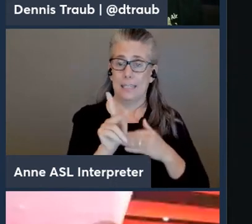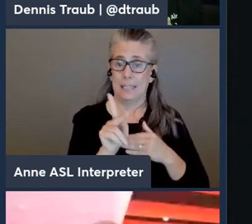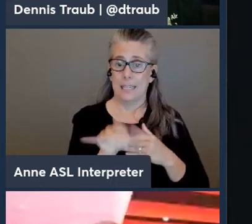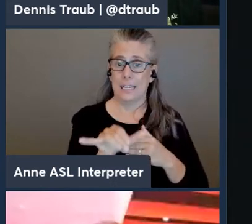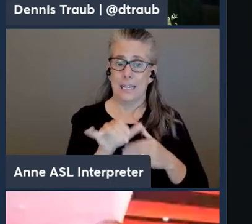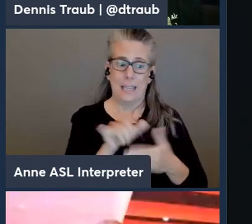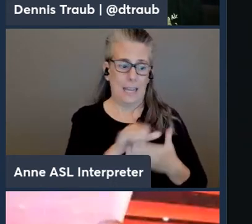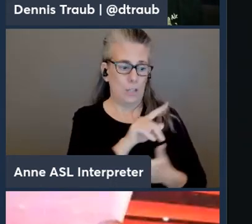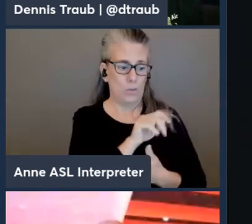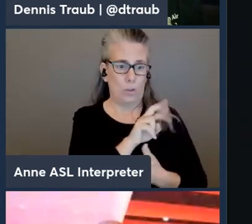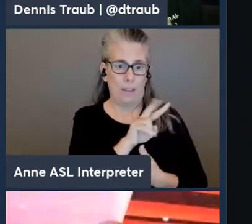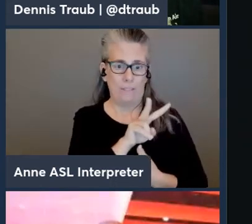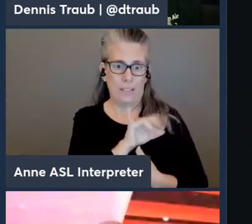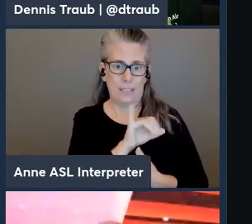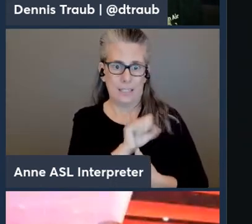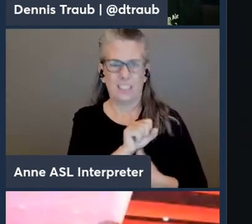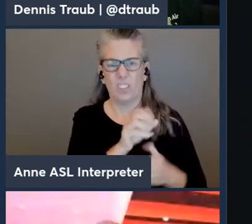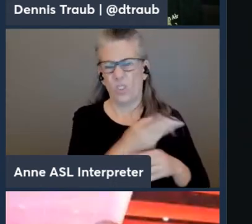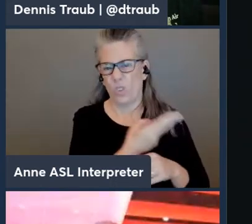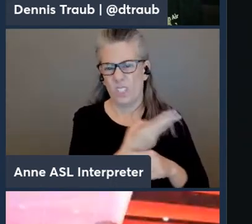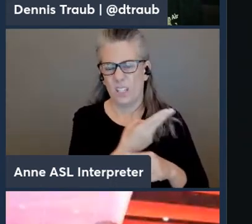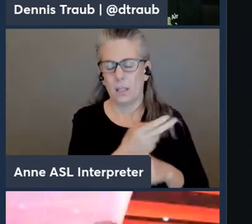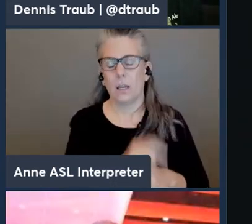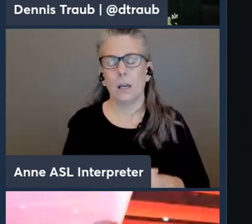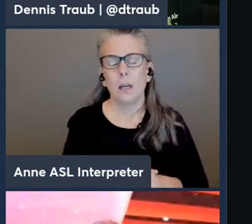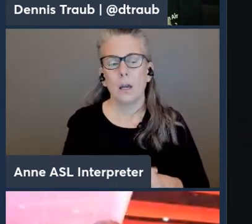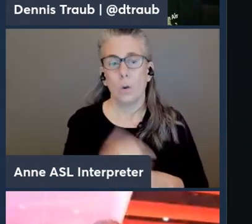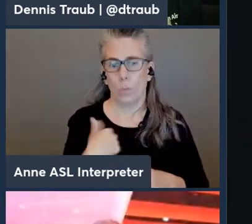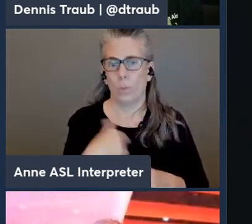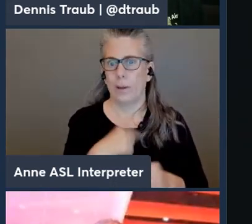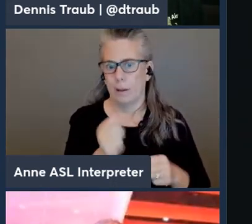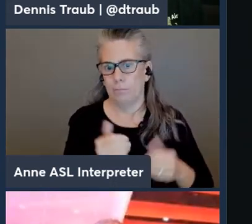So we can go ahead and move that into Secrets Manager.